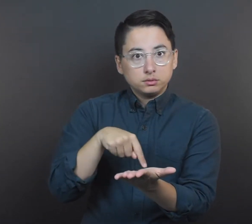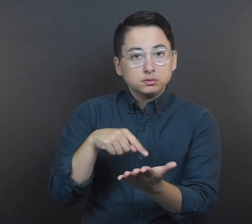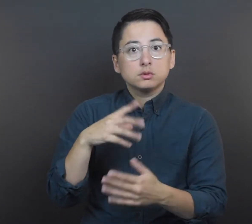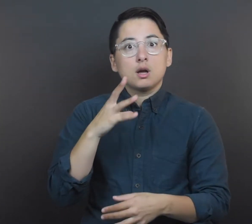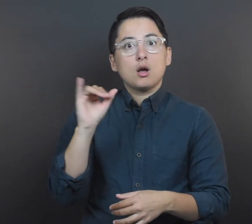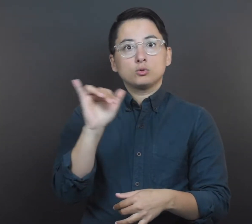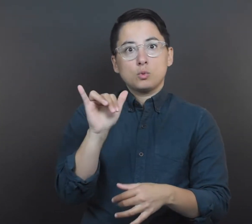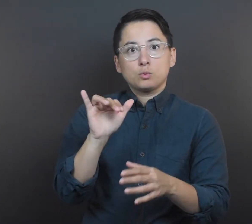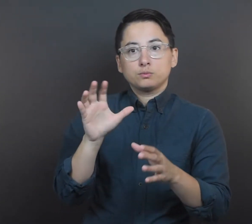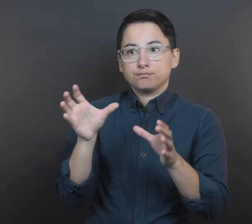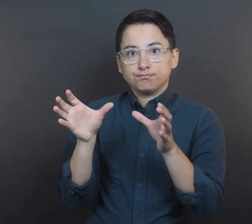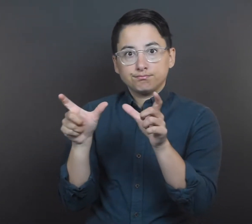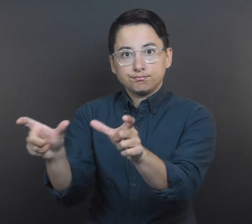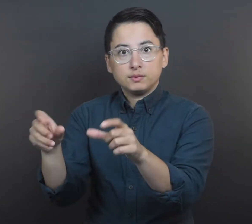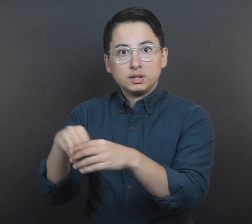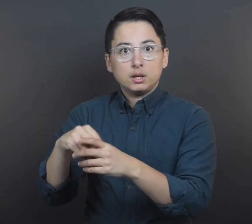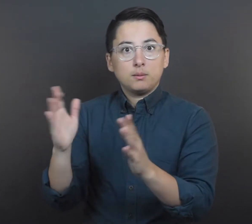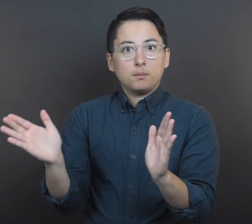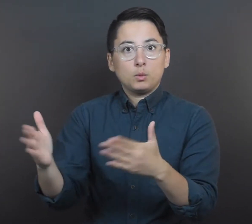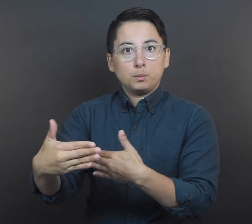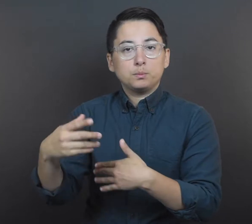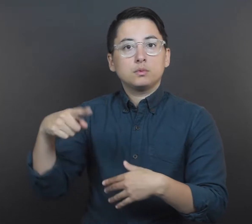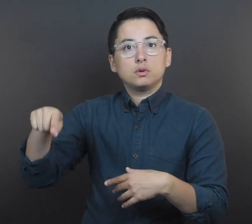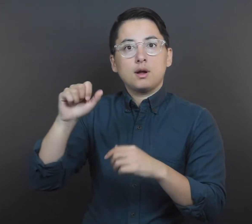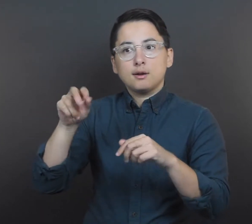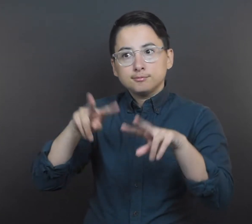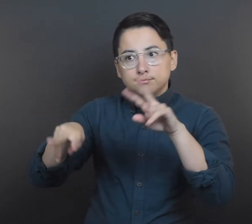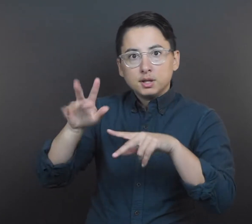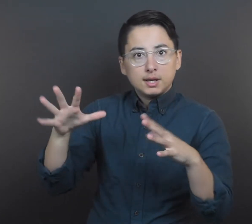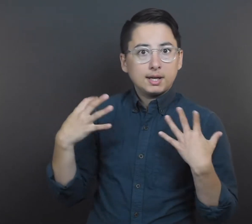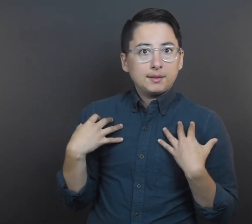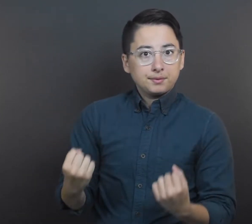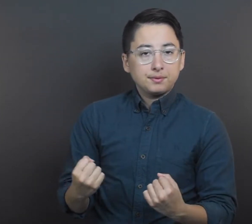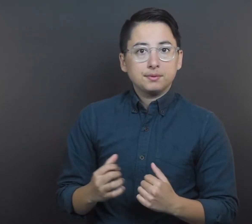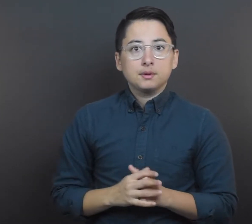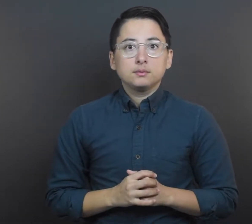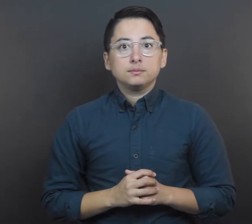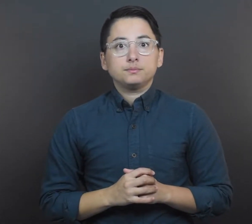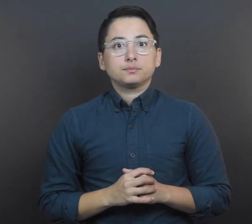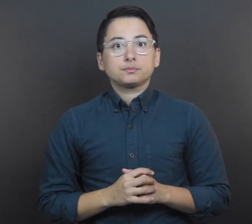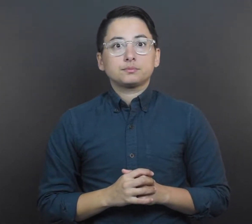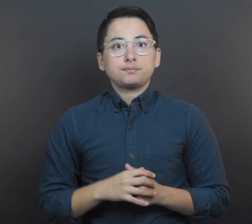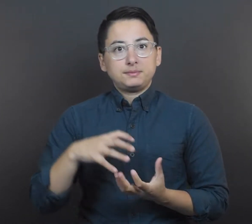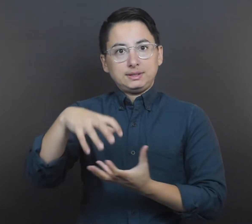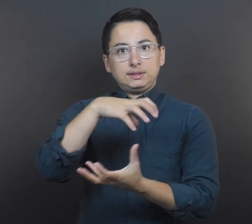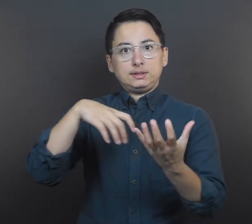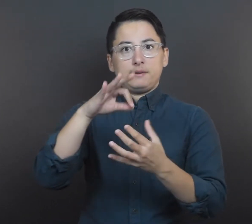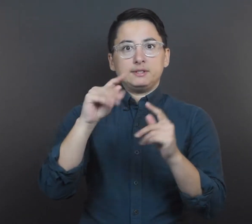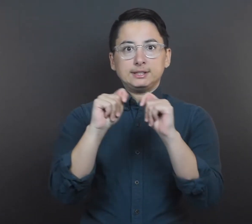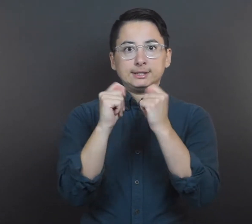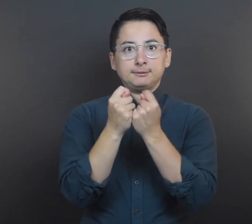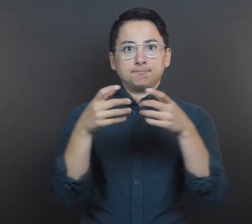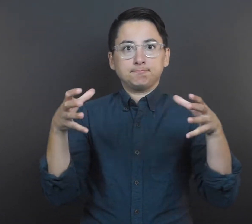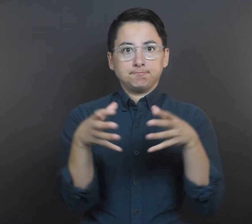to a holding place for a health screening.